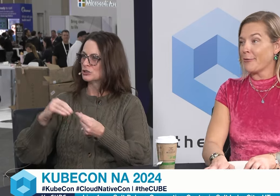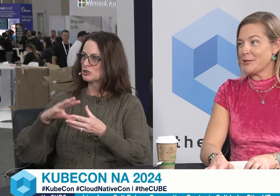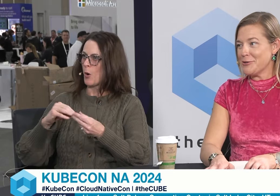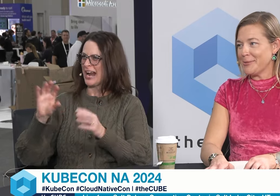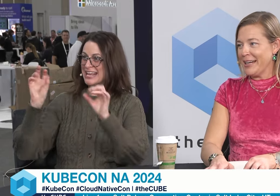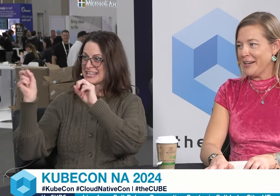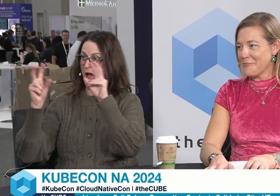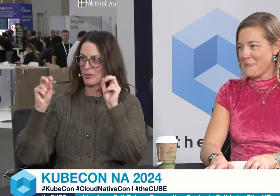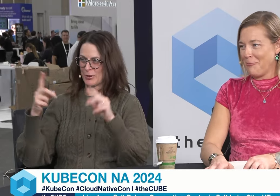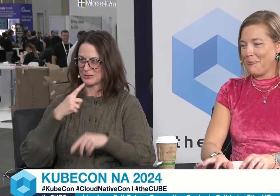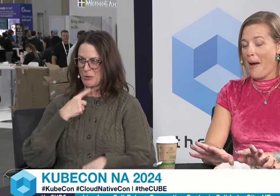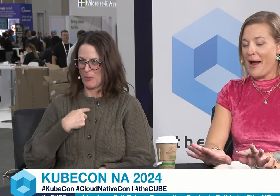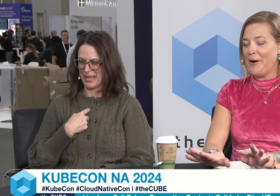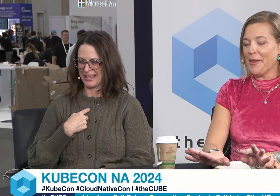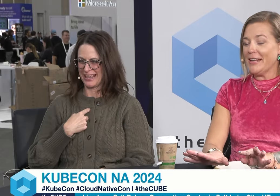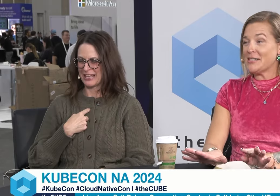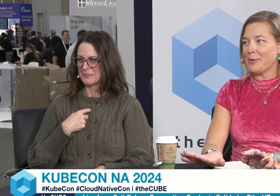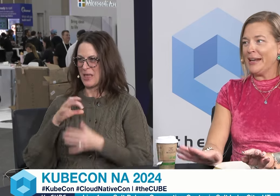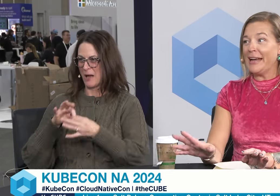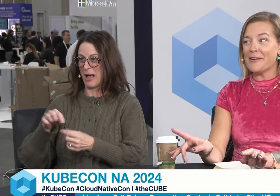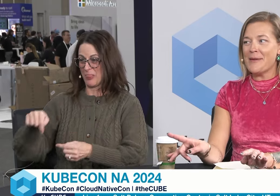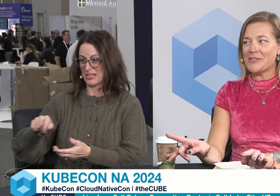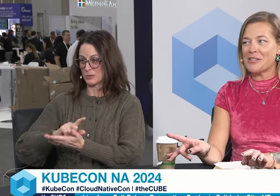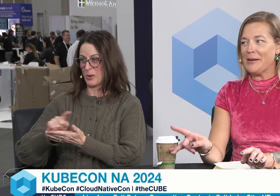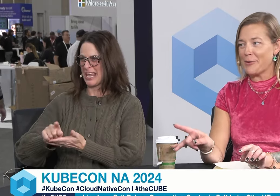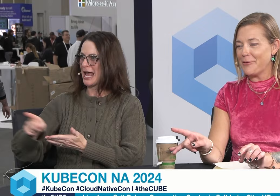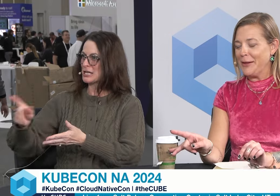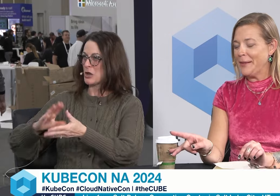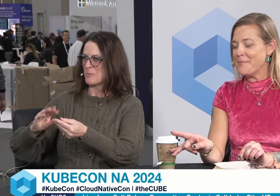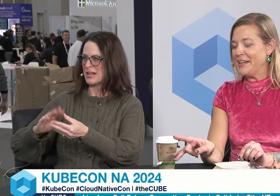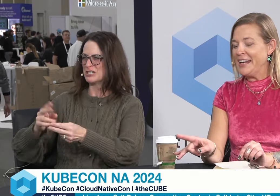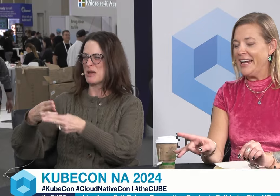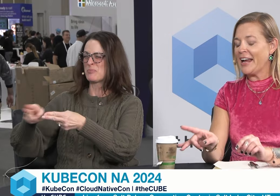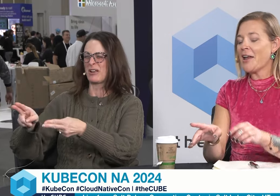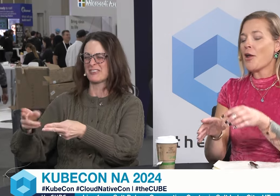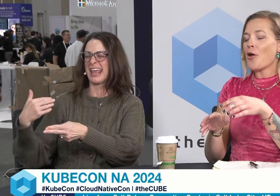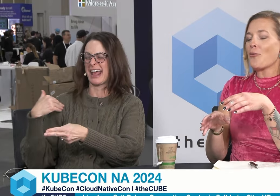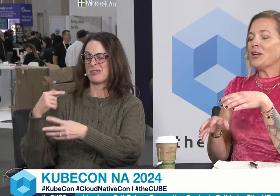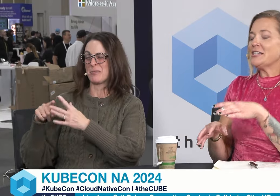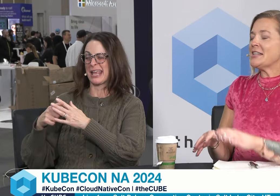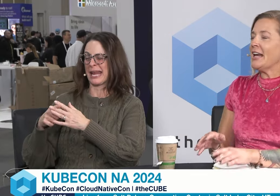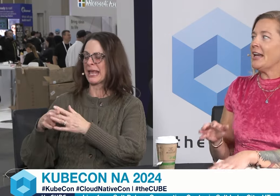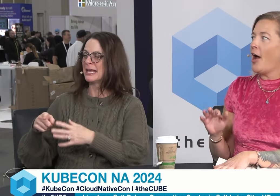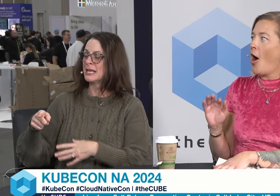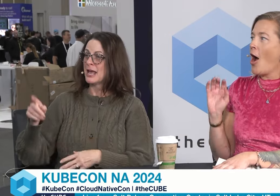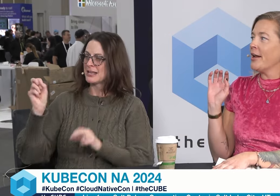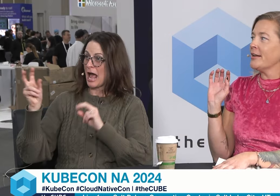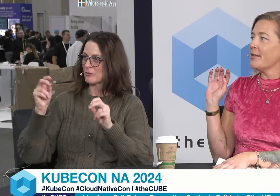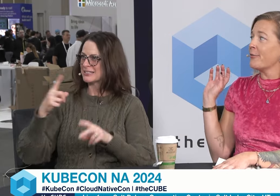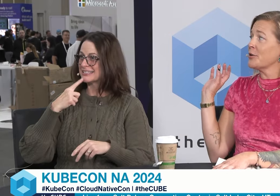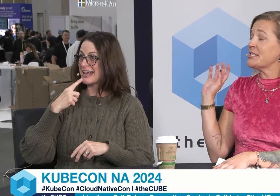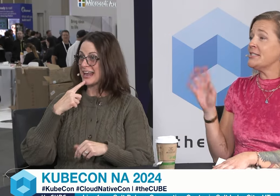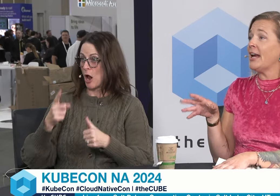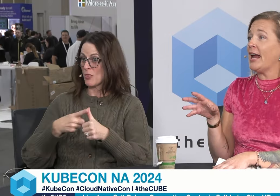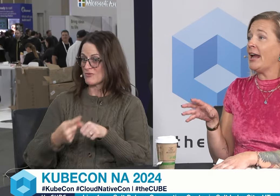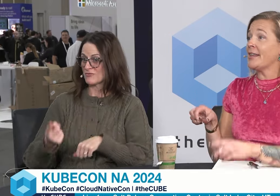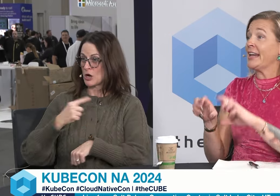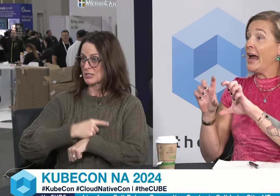that Catherine told me about this week, and you mentioned it briefly in the beginning, was that on the first day,